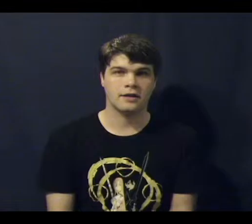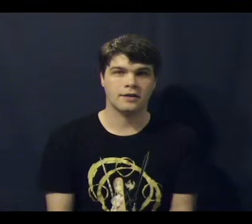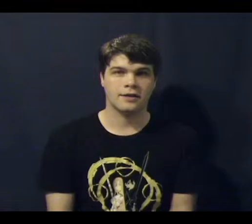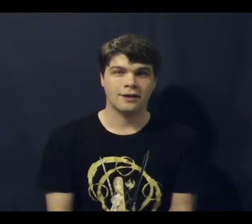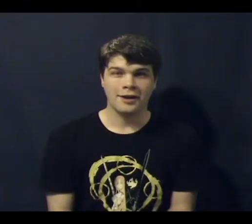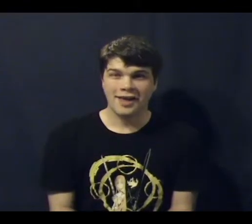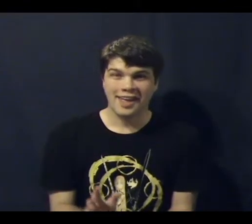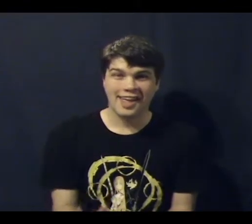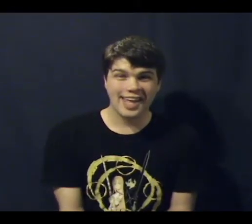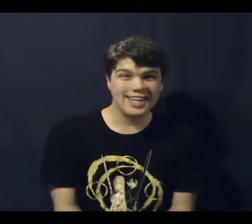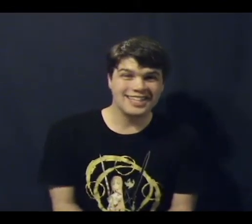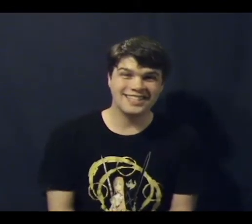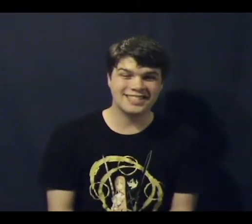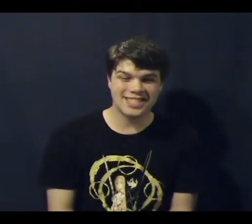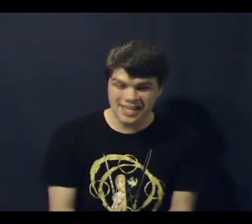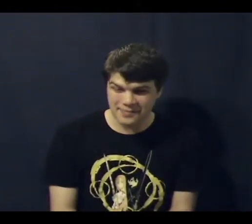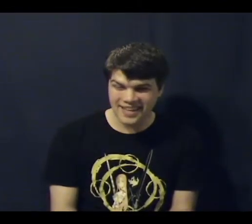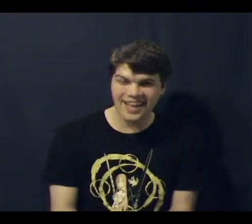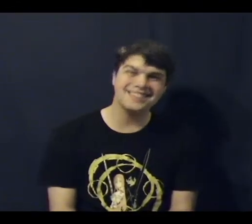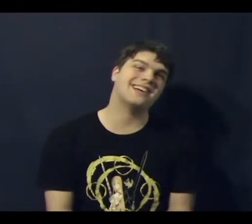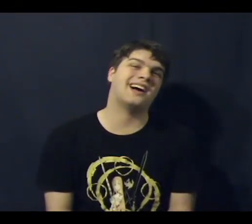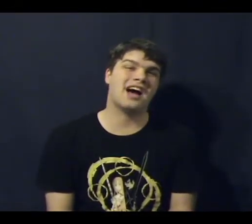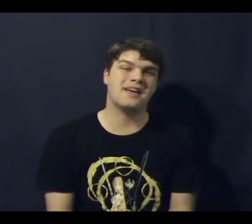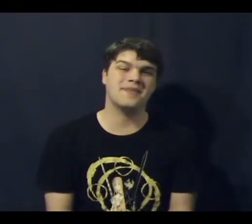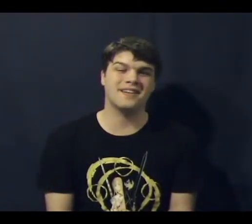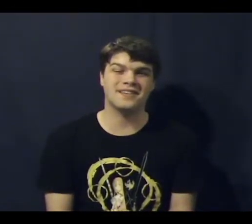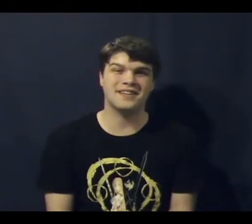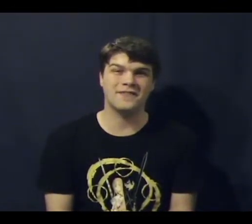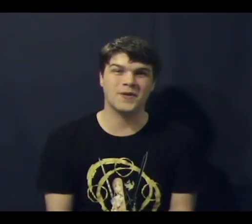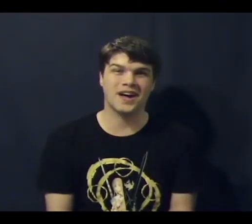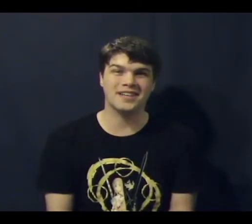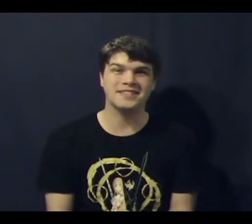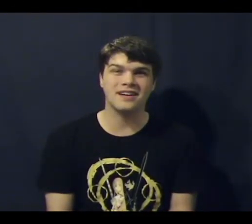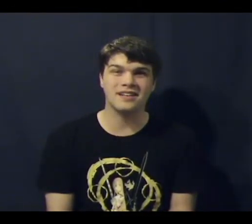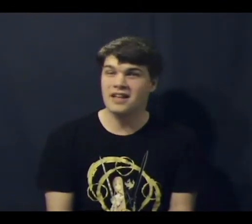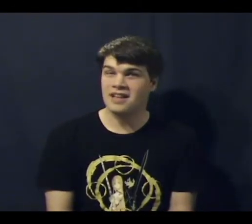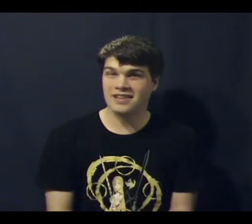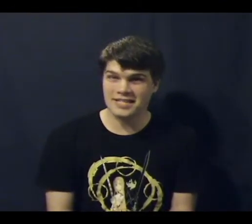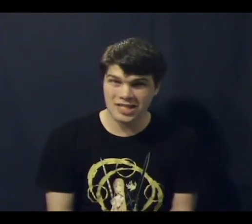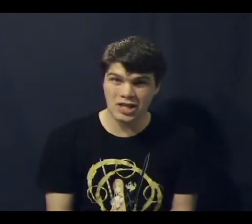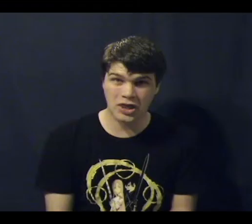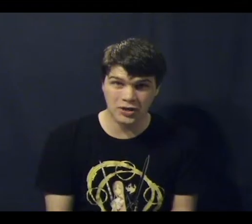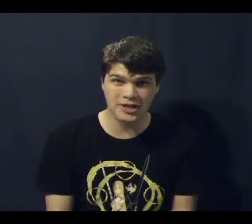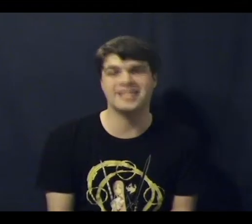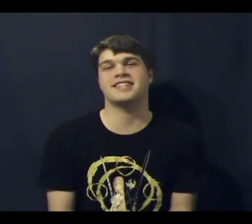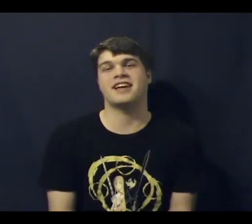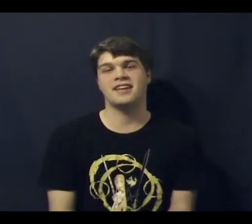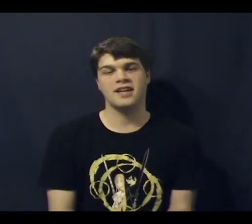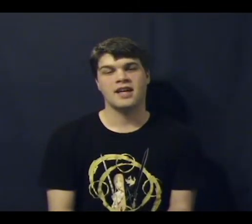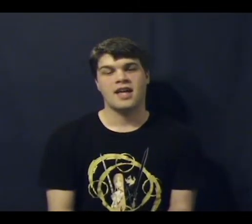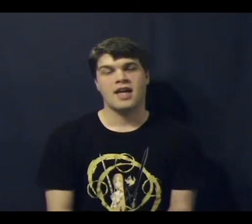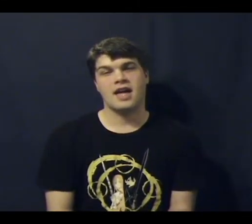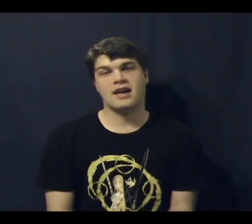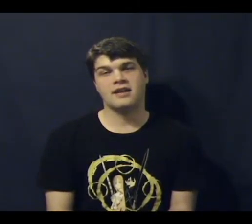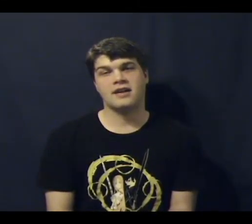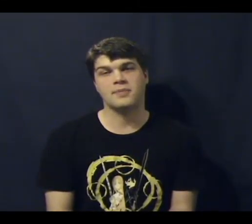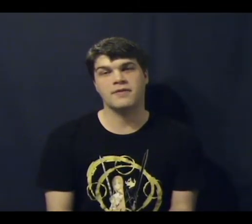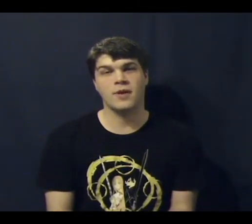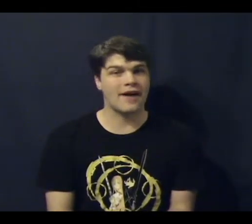Hey, it's Jacob again. I'm here to give you guys lesson three today, and if you haven't